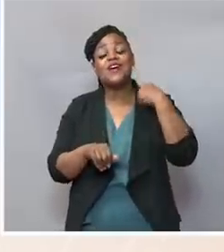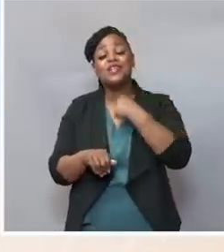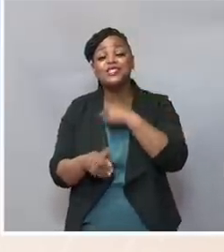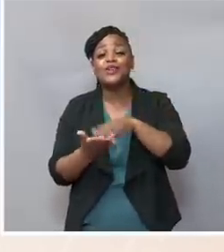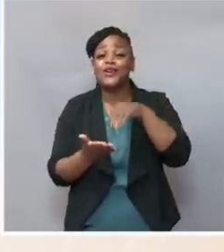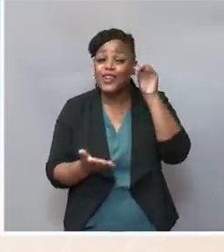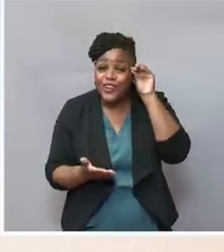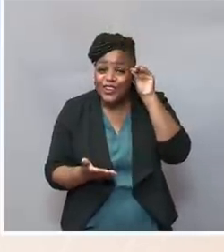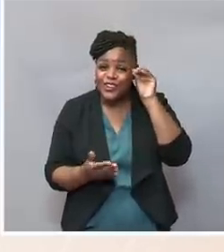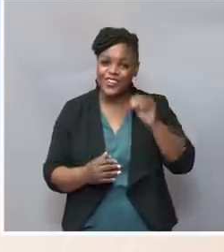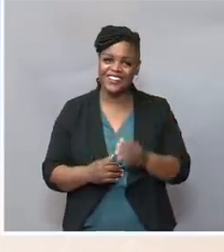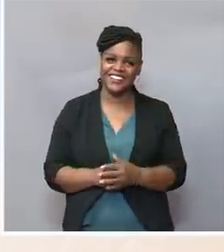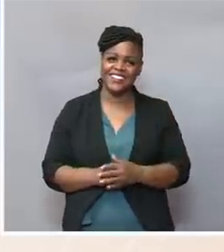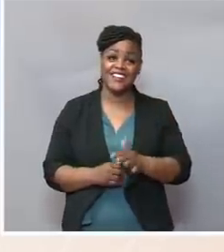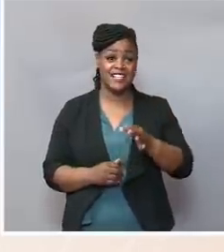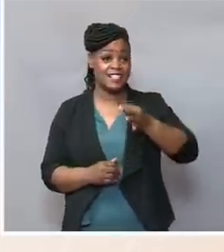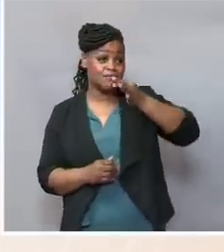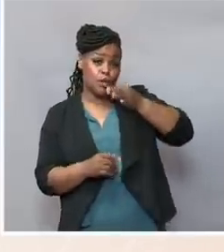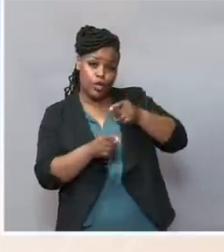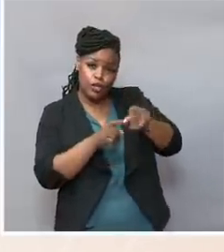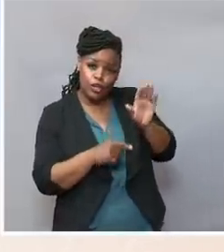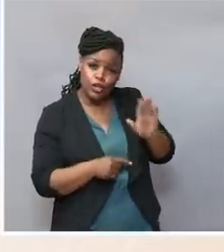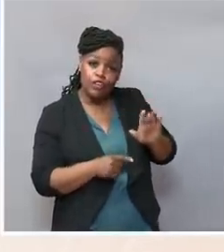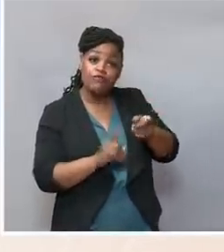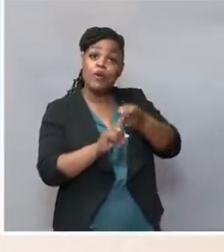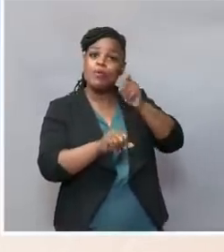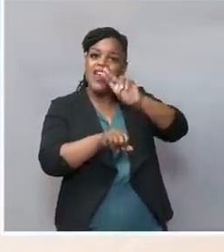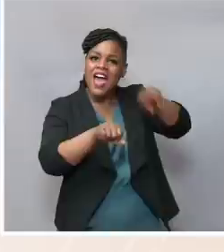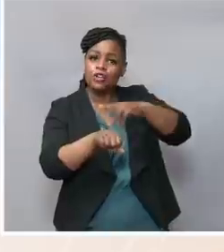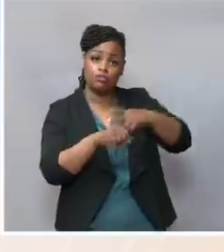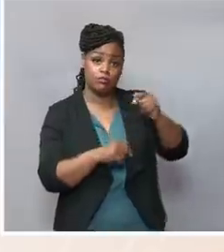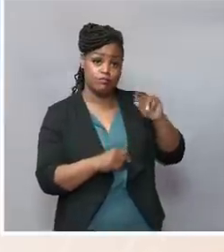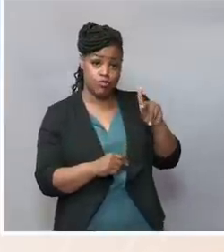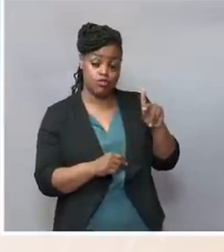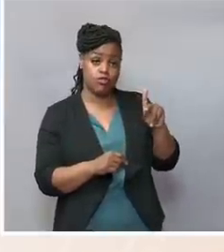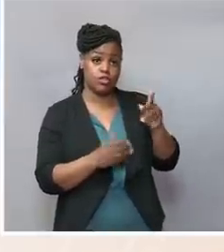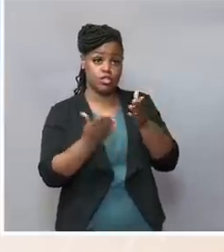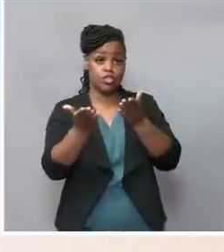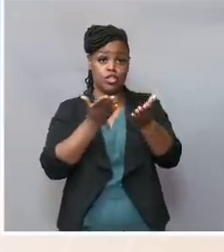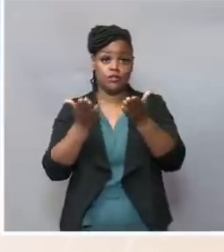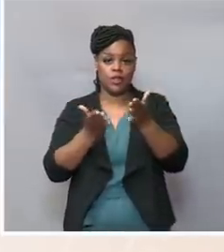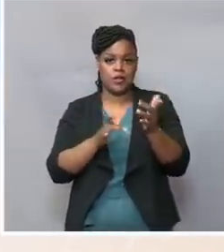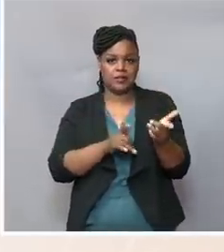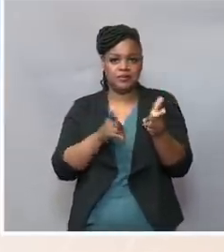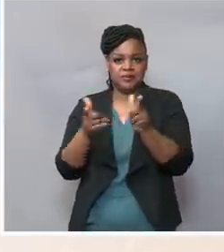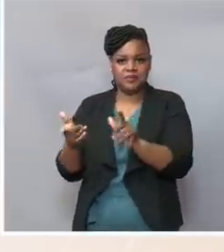Service are standing by to share their stories behind some of the new sites being announced today.